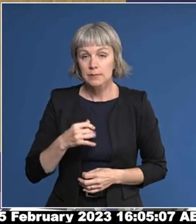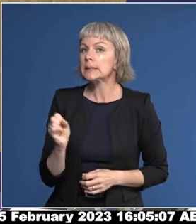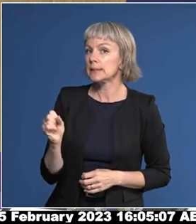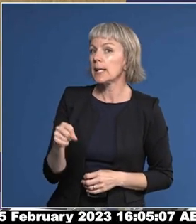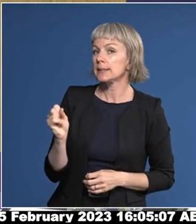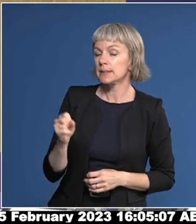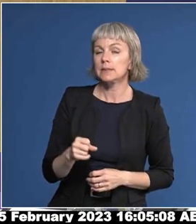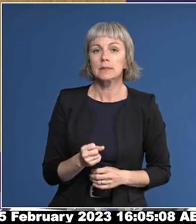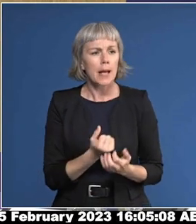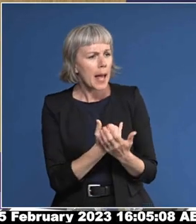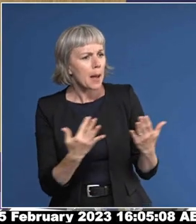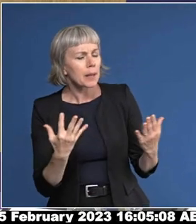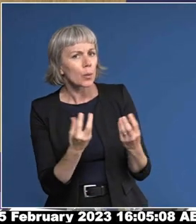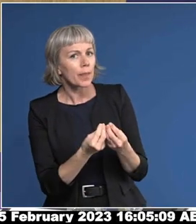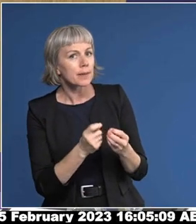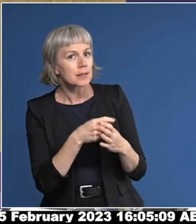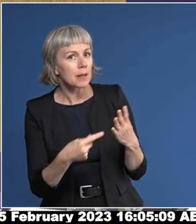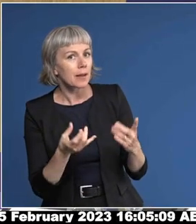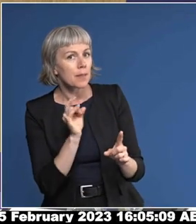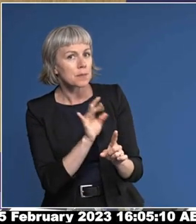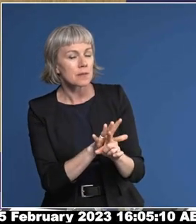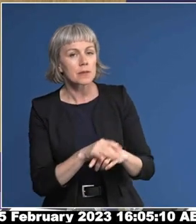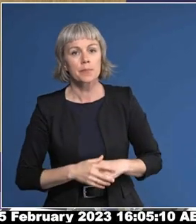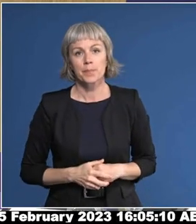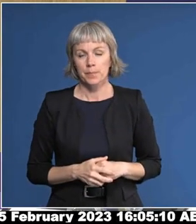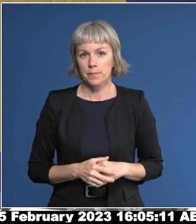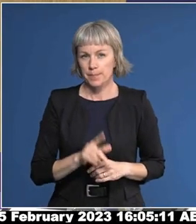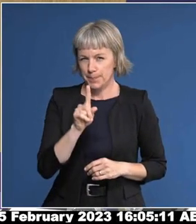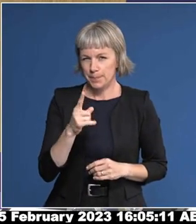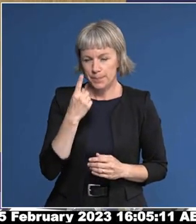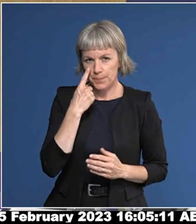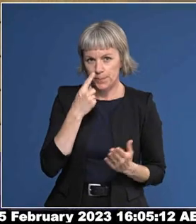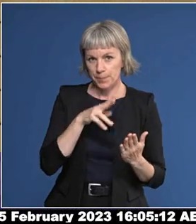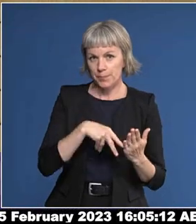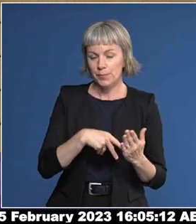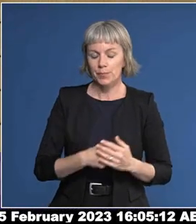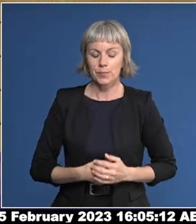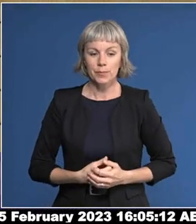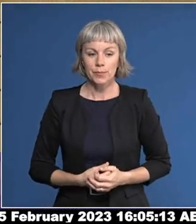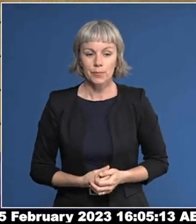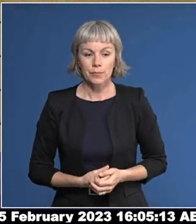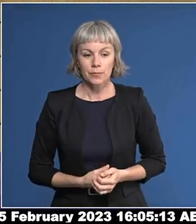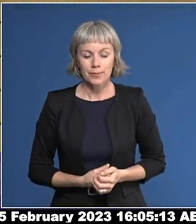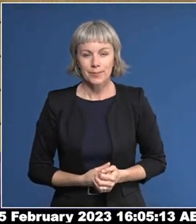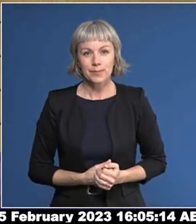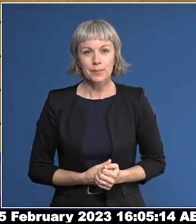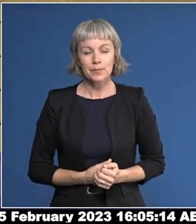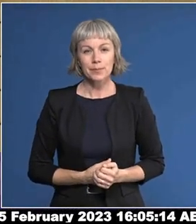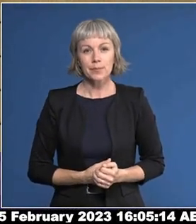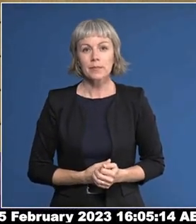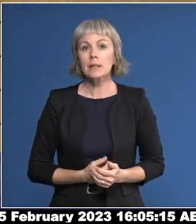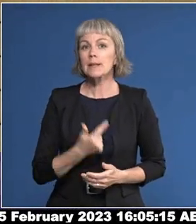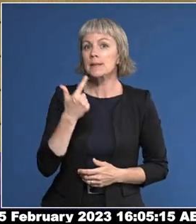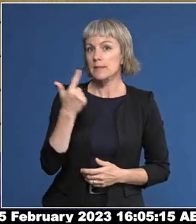disability? MS LEIGH: We have 17 per cent of those with disability.